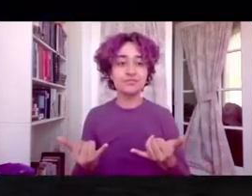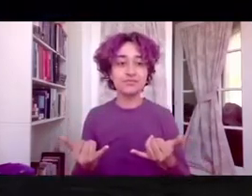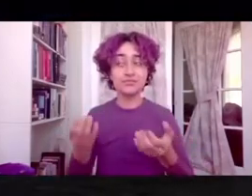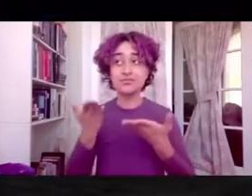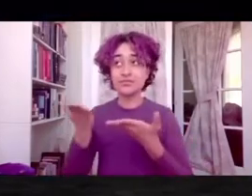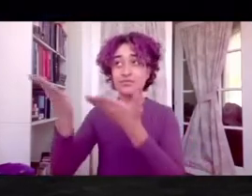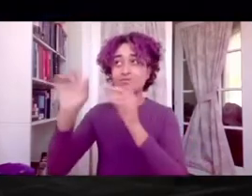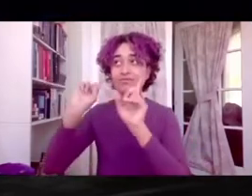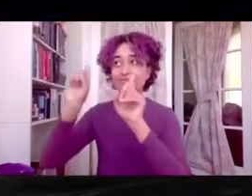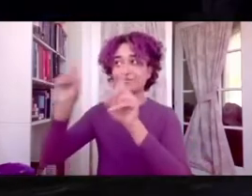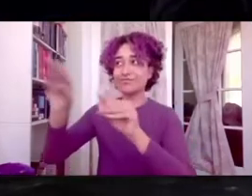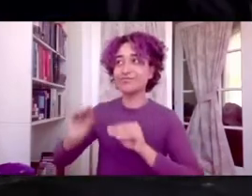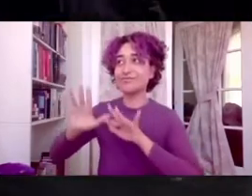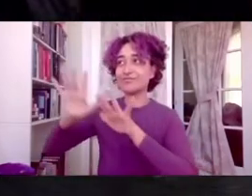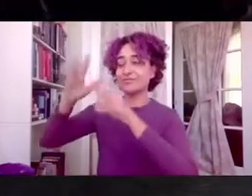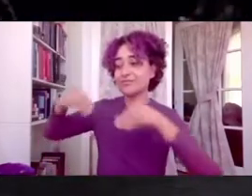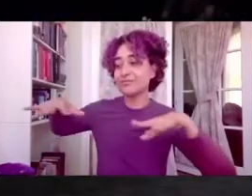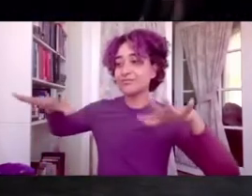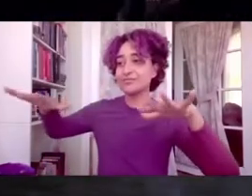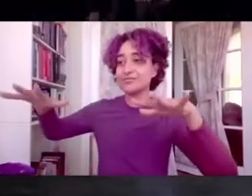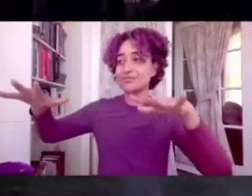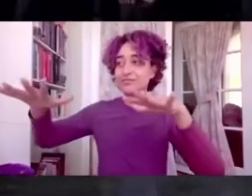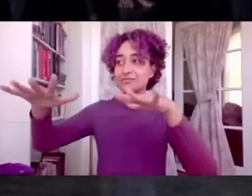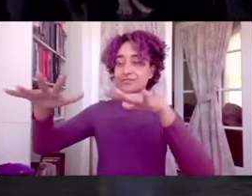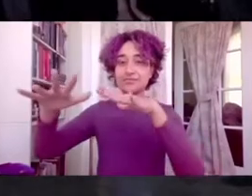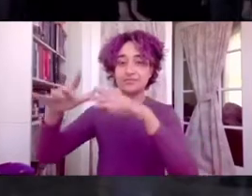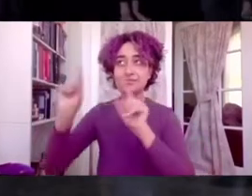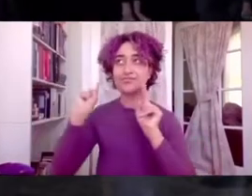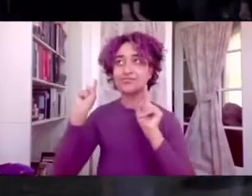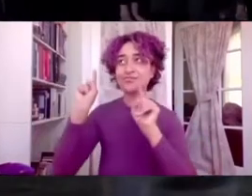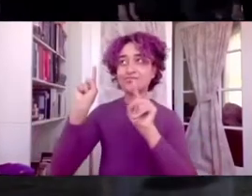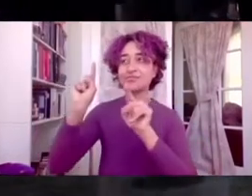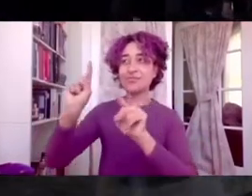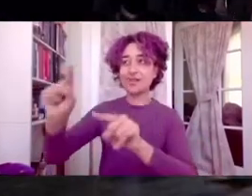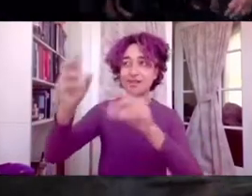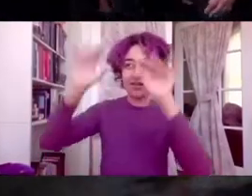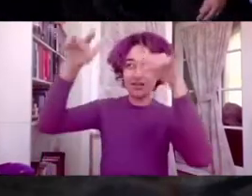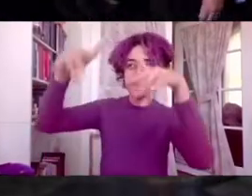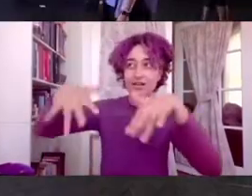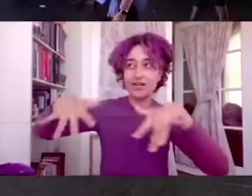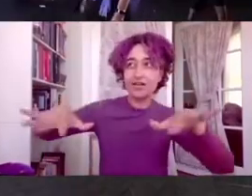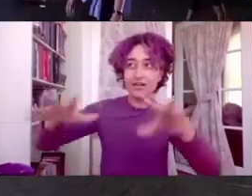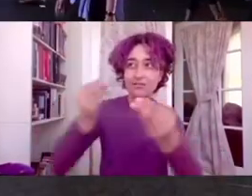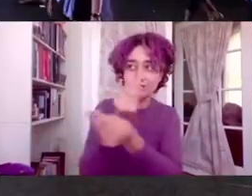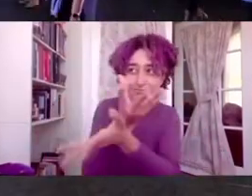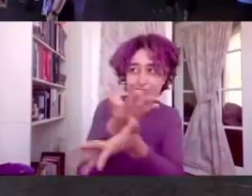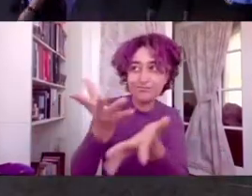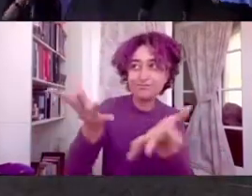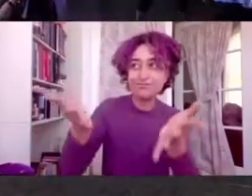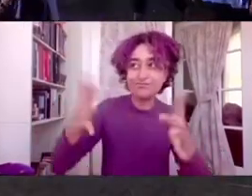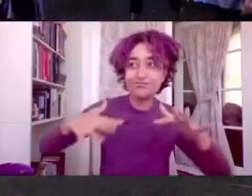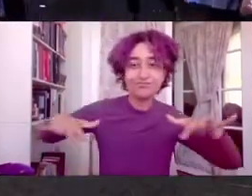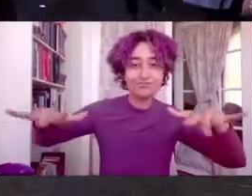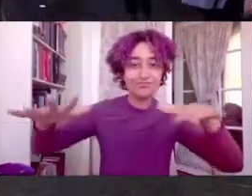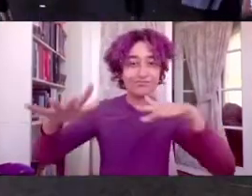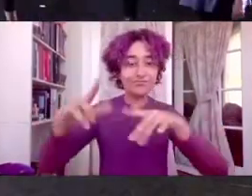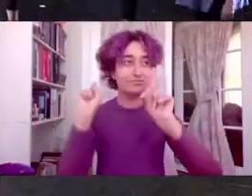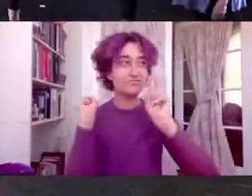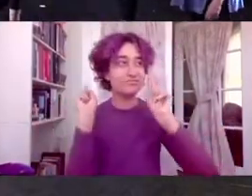Go tell it on the mountain Over the hills and everywhere